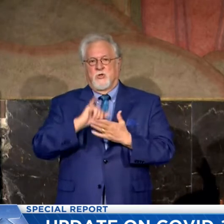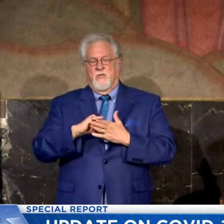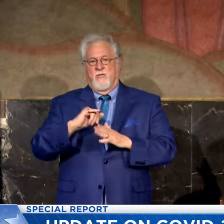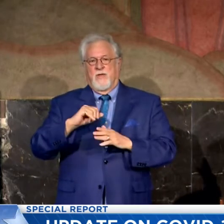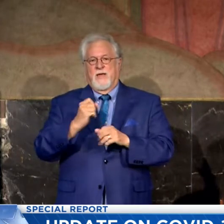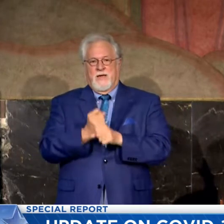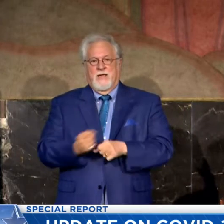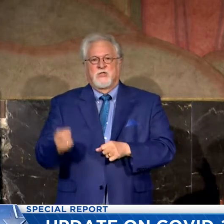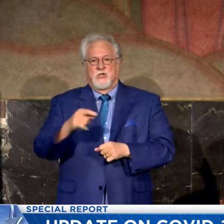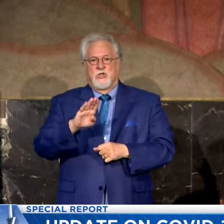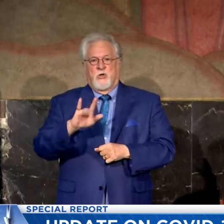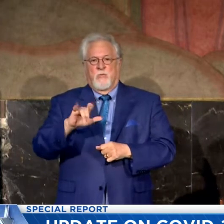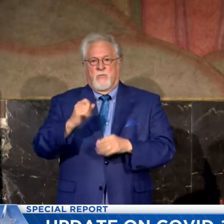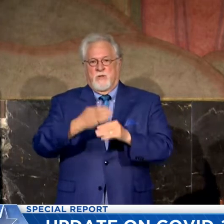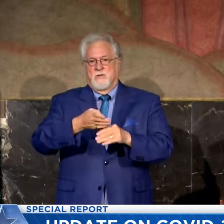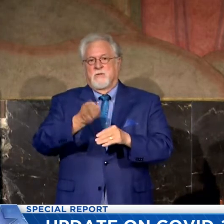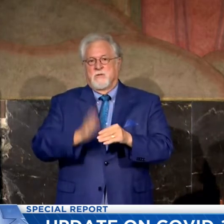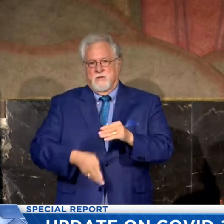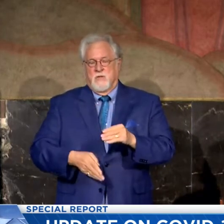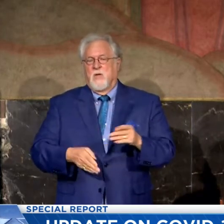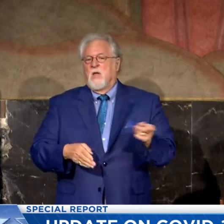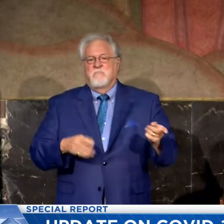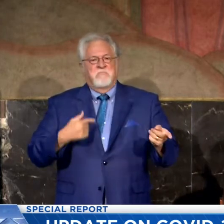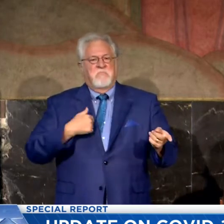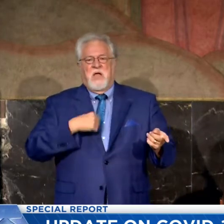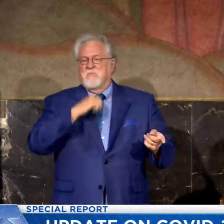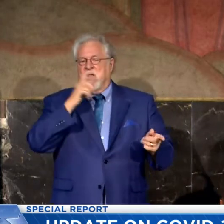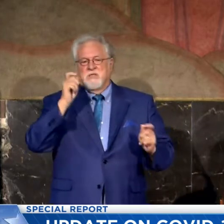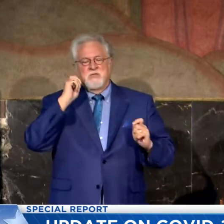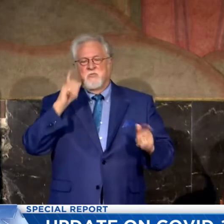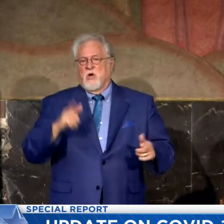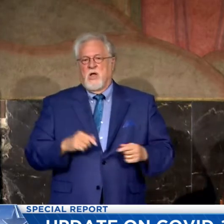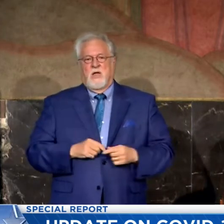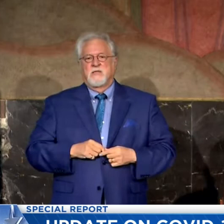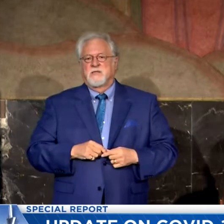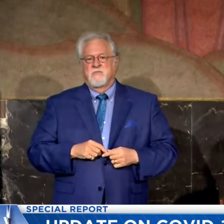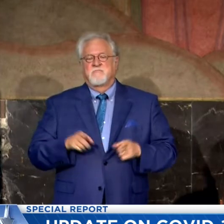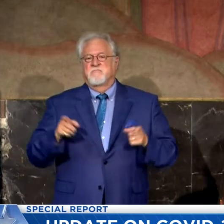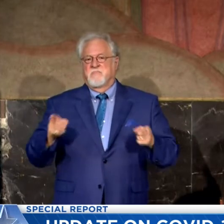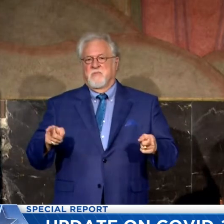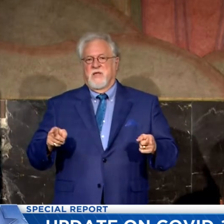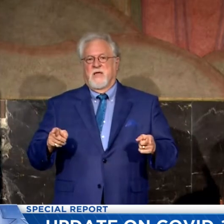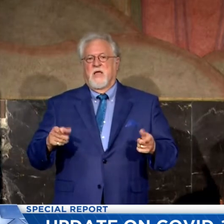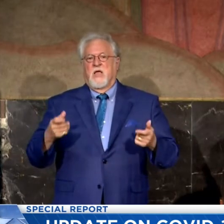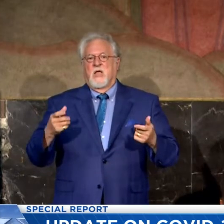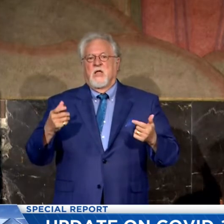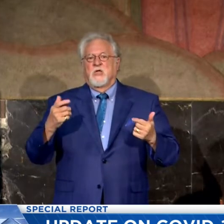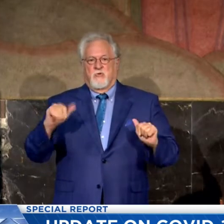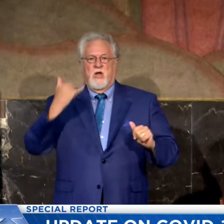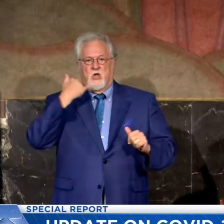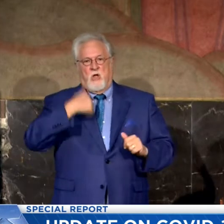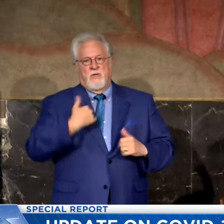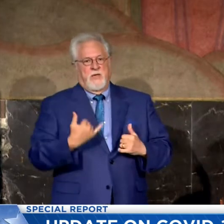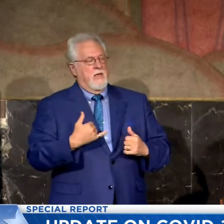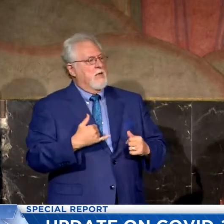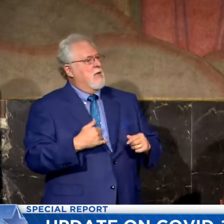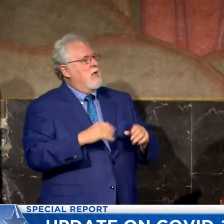BE MAJOR DISRUPTION. WE WILL WORK WITH THEM TO MAKE SURE WE GET THOSE ESSENTIAL BILLS DONE. I'M NOT SURPRISED.